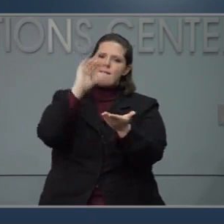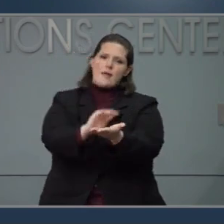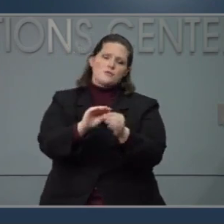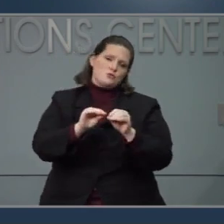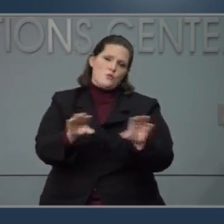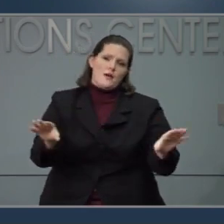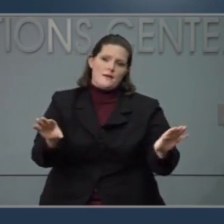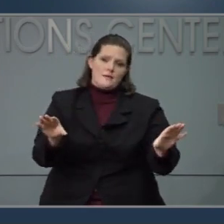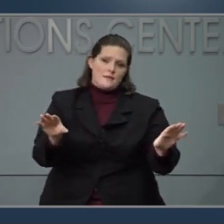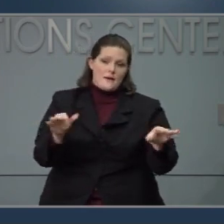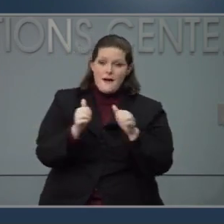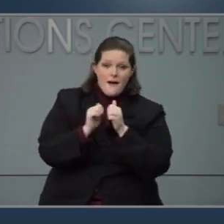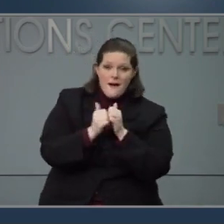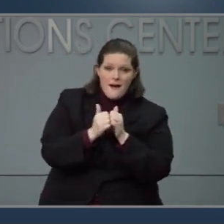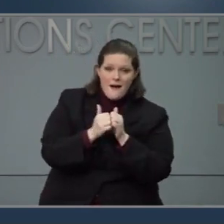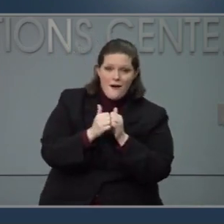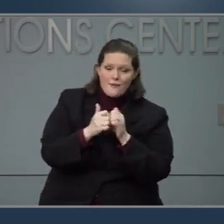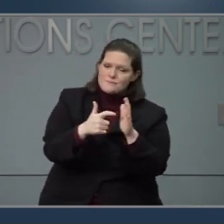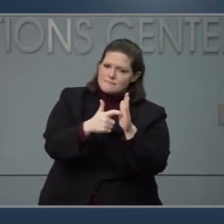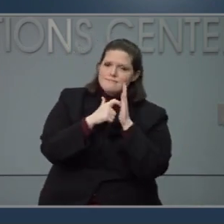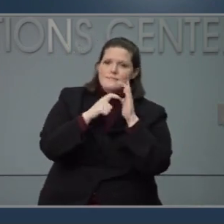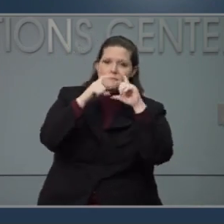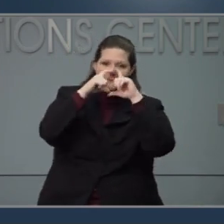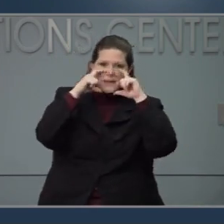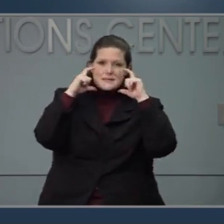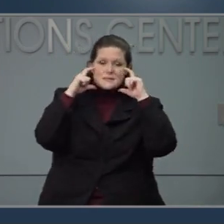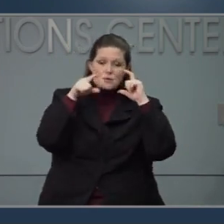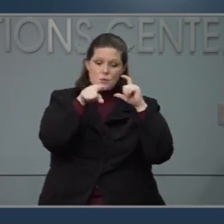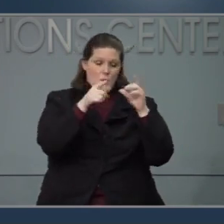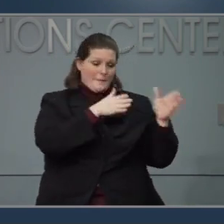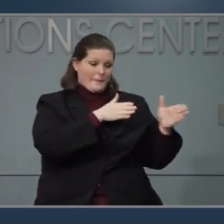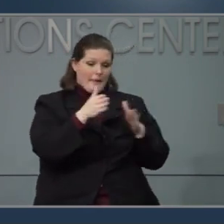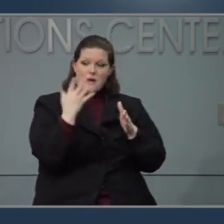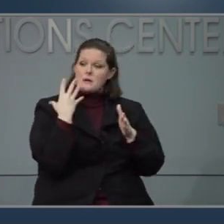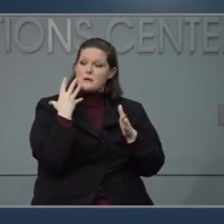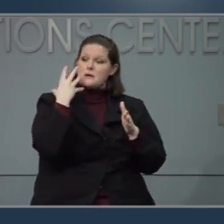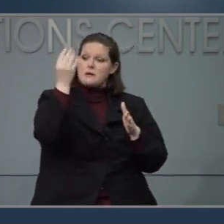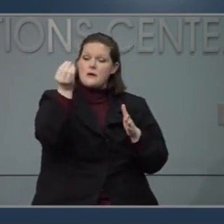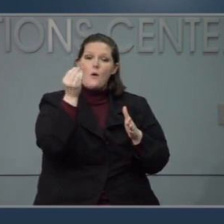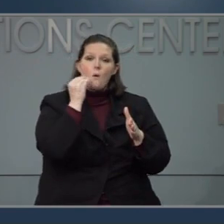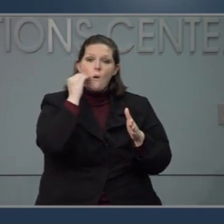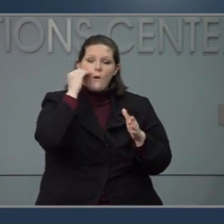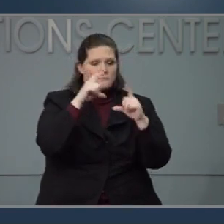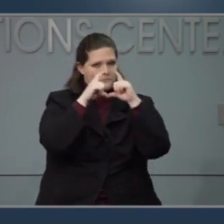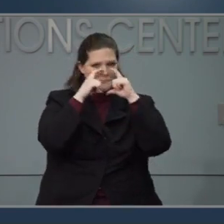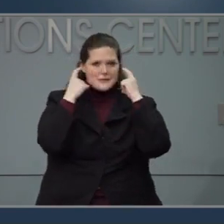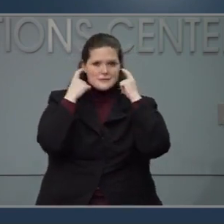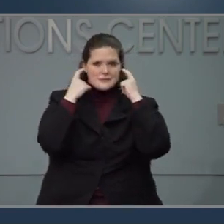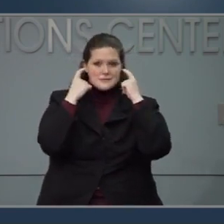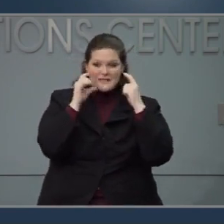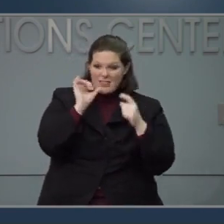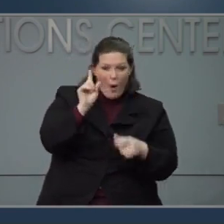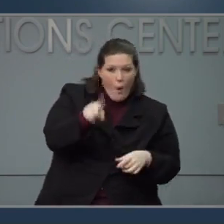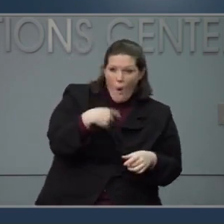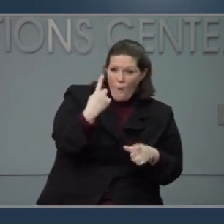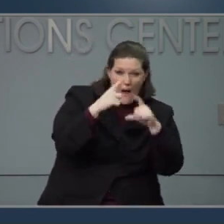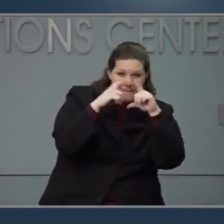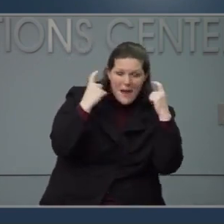NO MATTER THE COLOR OF YOUR COUNTY, THERE ARE CRITICAL ACTIONS WE CAN TAKE TO SLOW THE SPREAD.